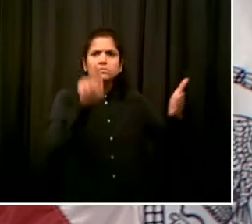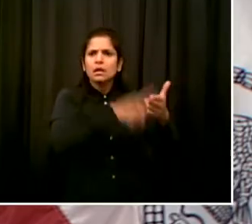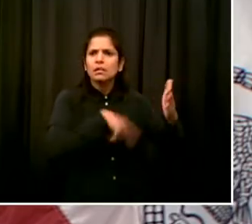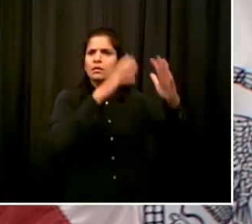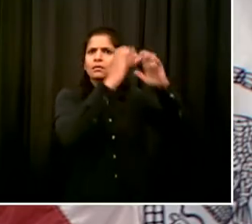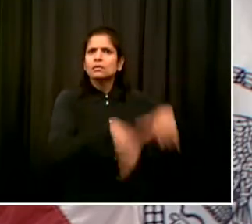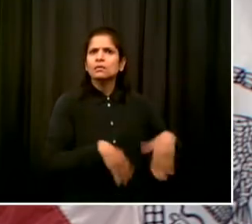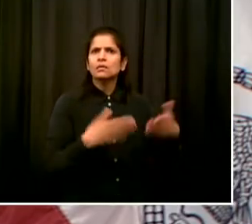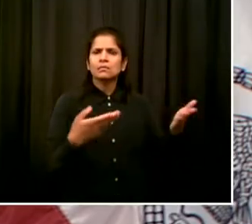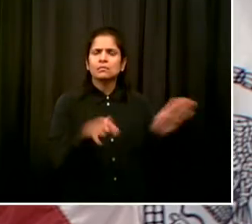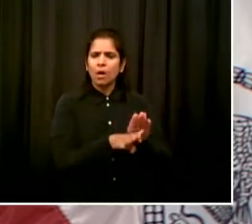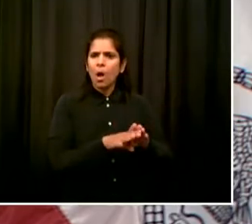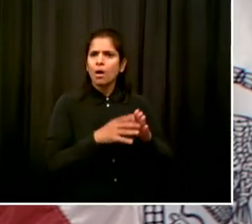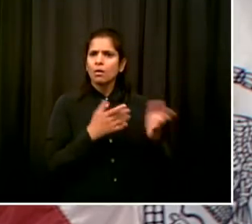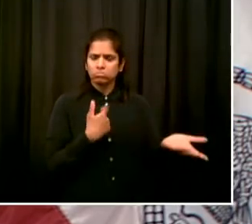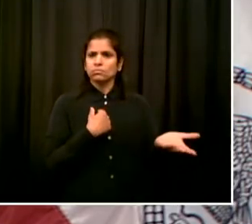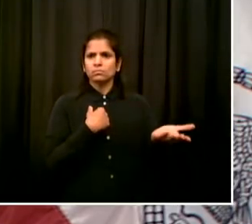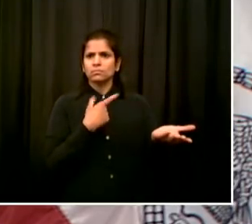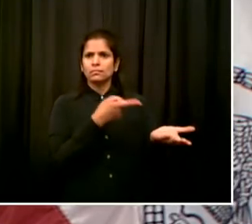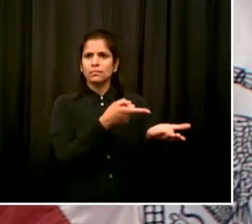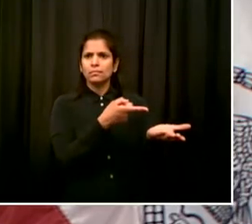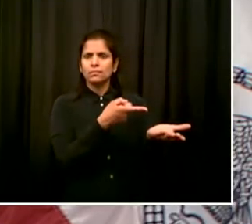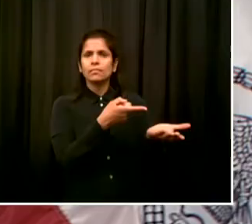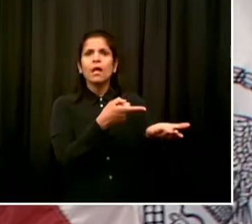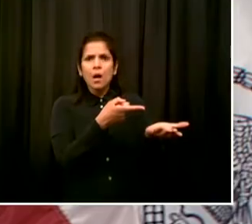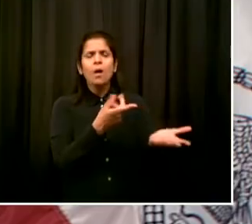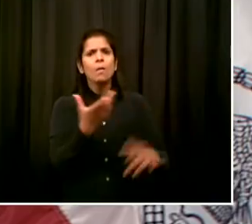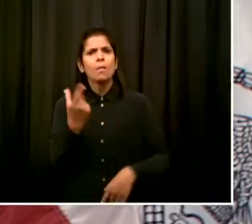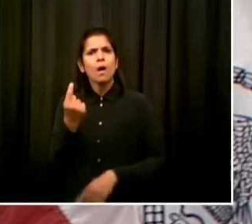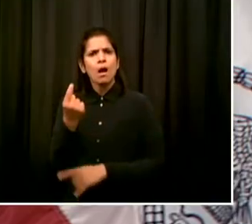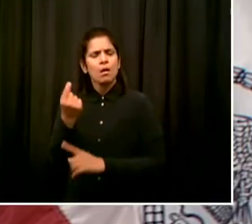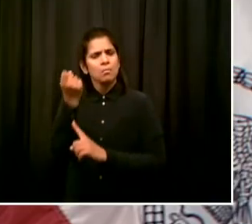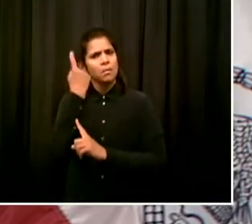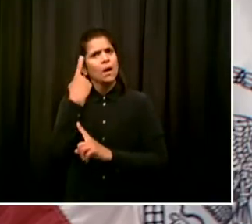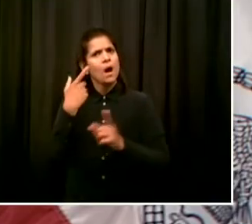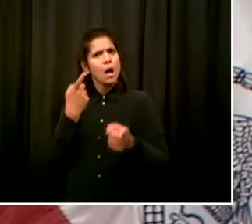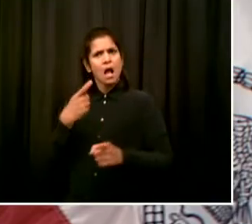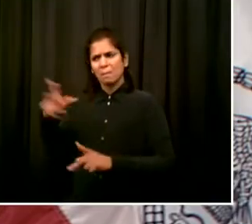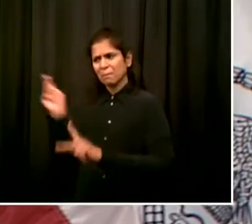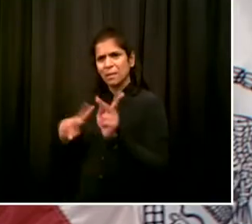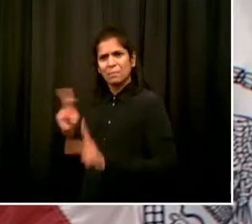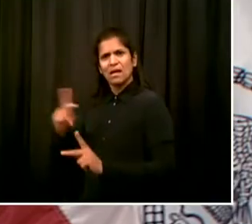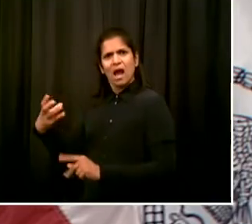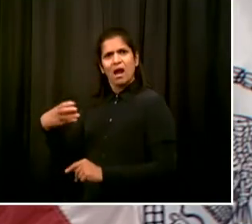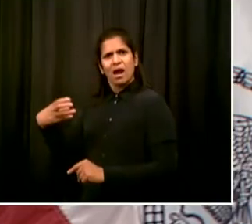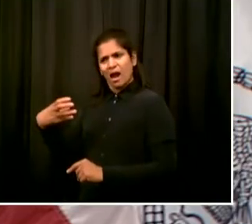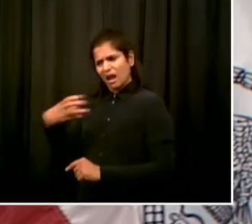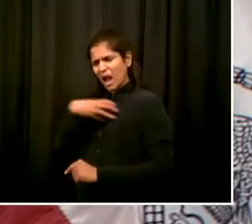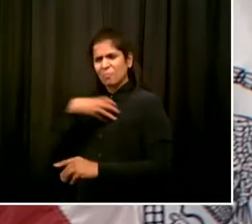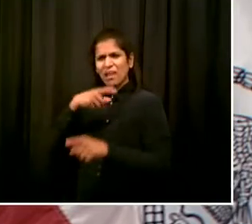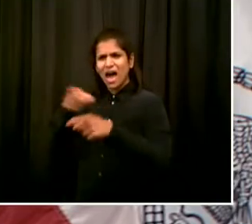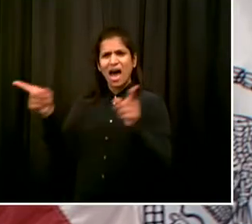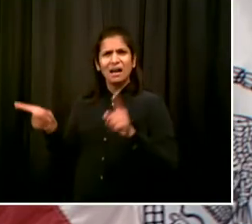THAT ARE CONCERNED ABOUT